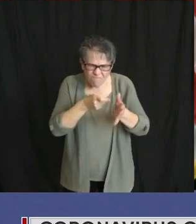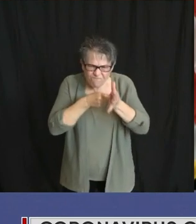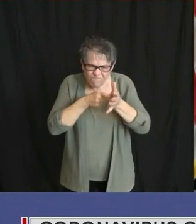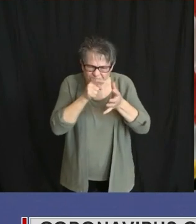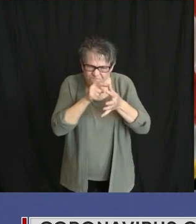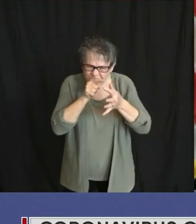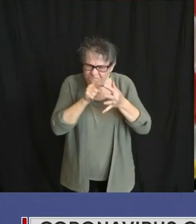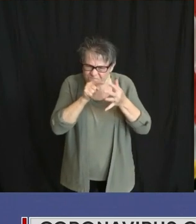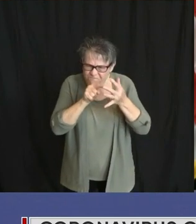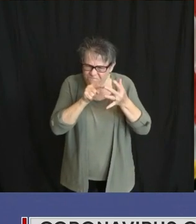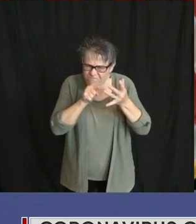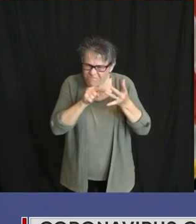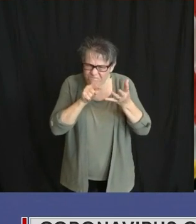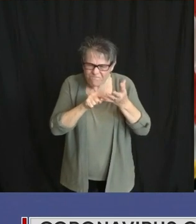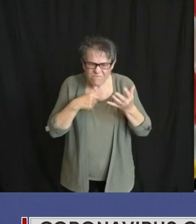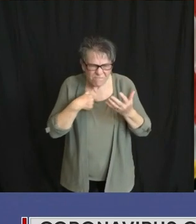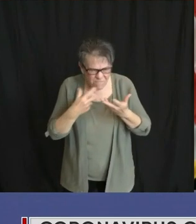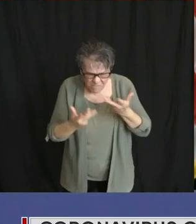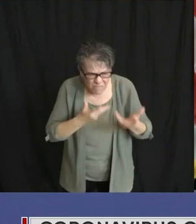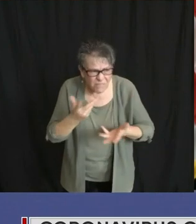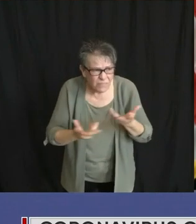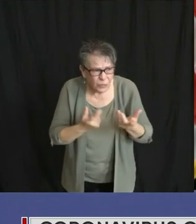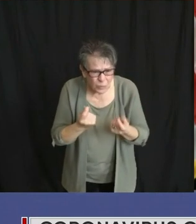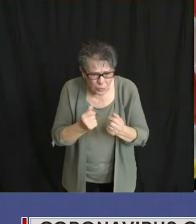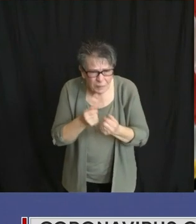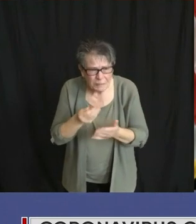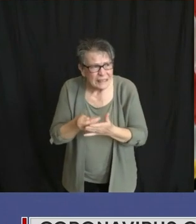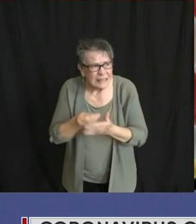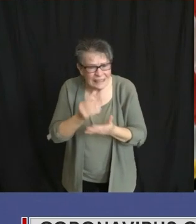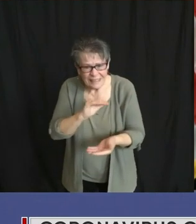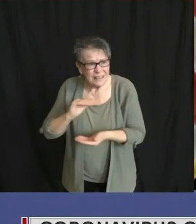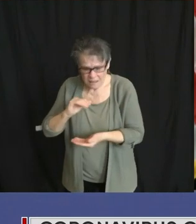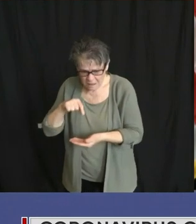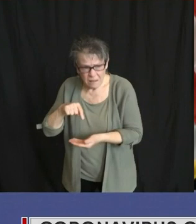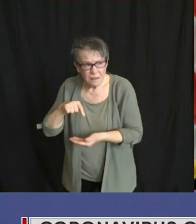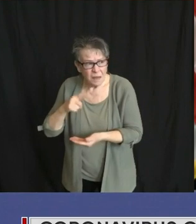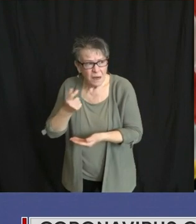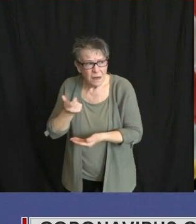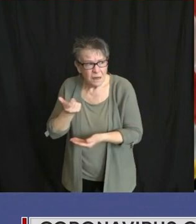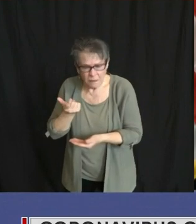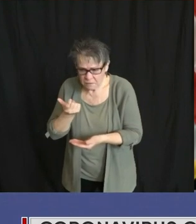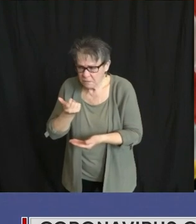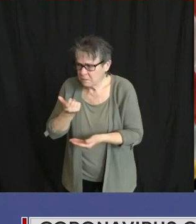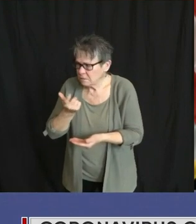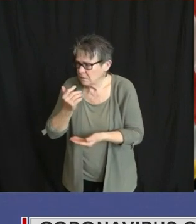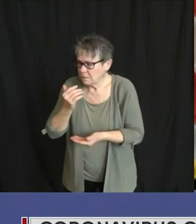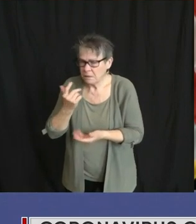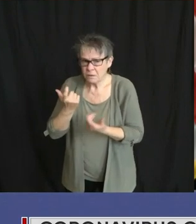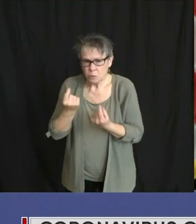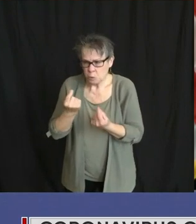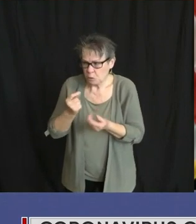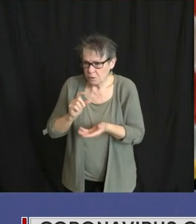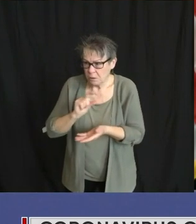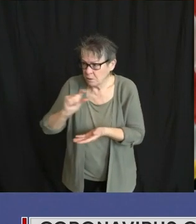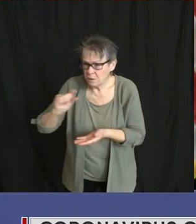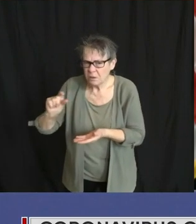WE HAVE OTHER GOVERNORS, I MENTIONED I WAS ON WITH